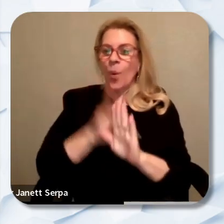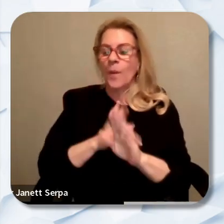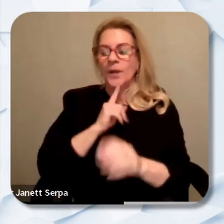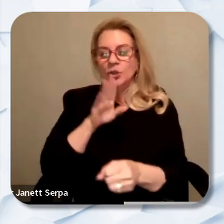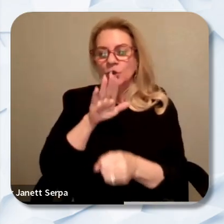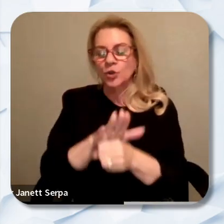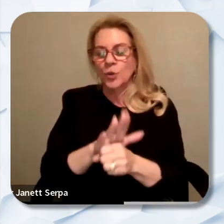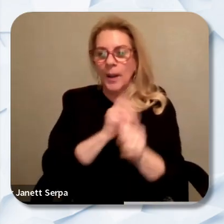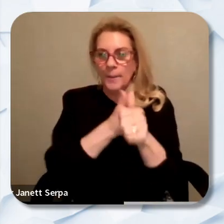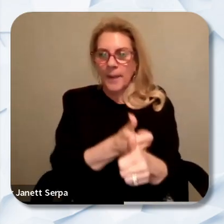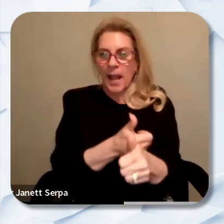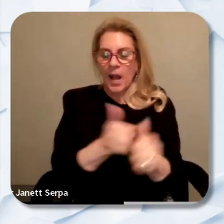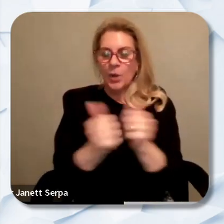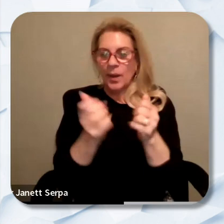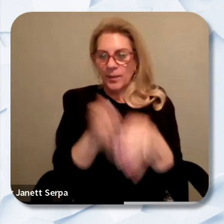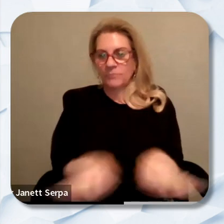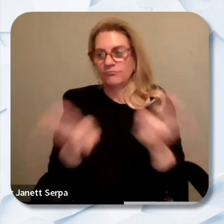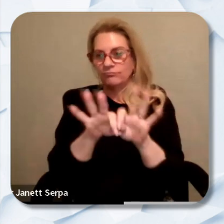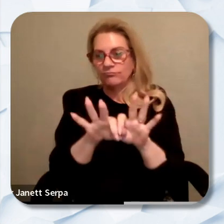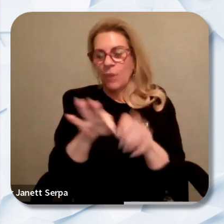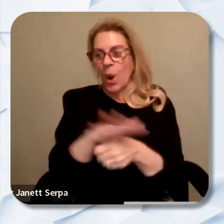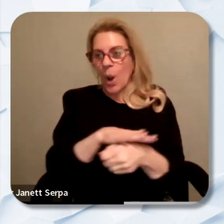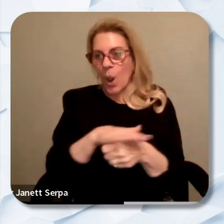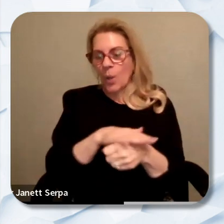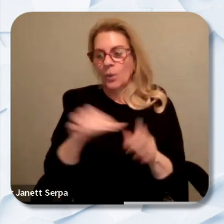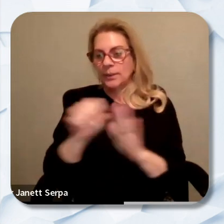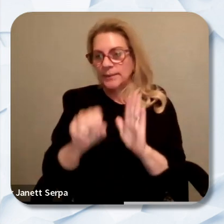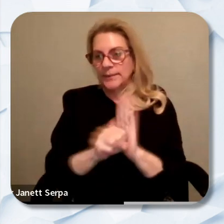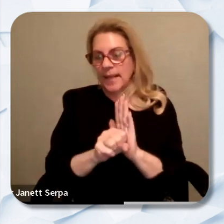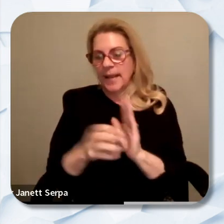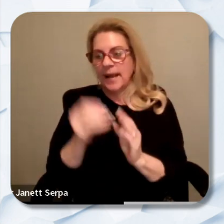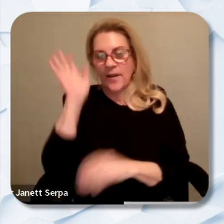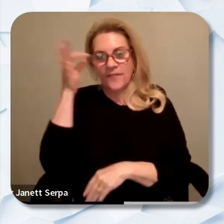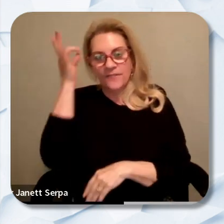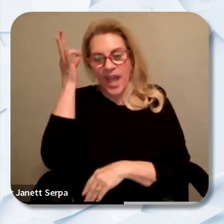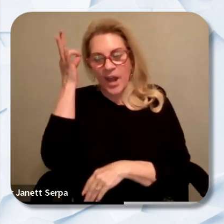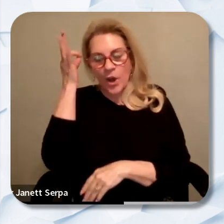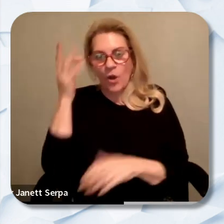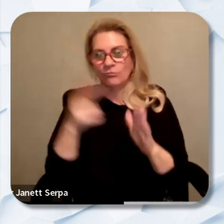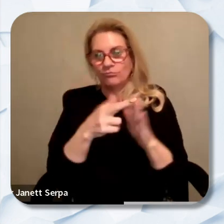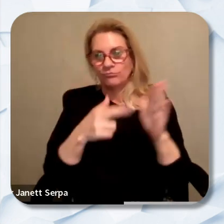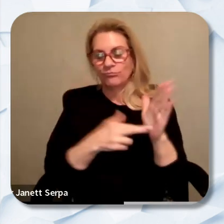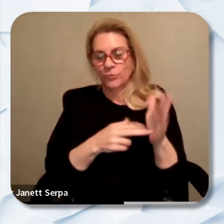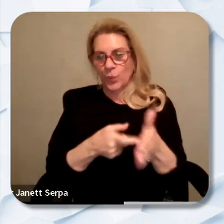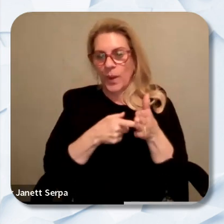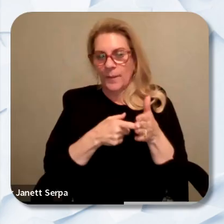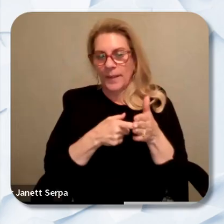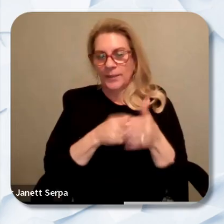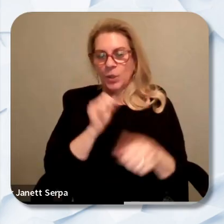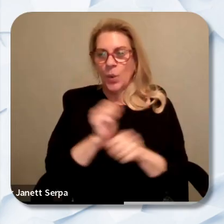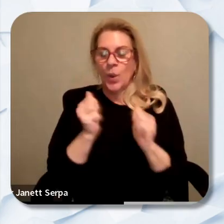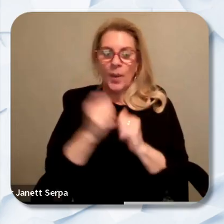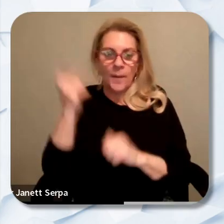compliance with relevant local state and federal statutory requirements working with parents and